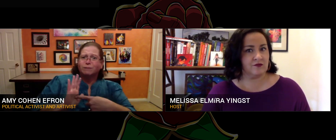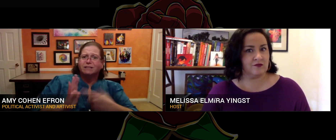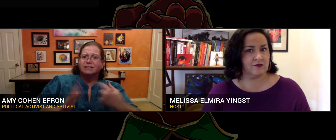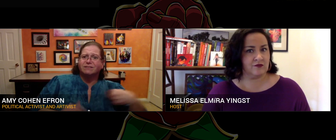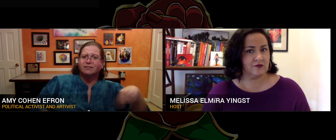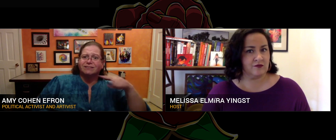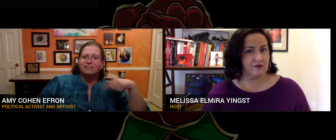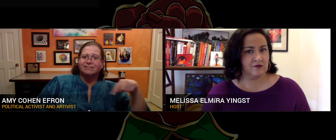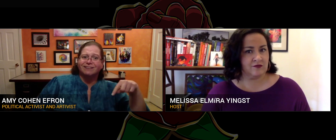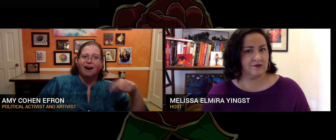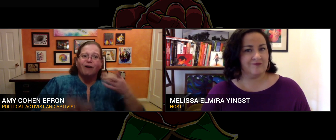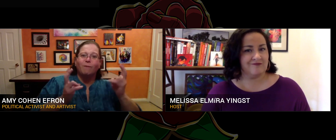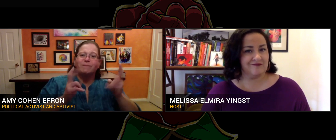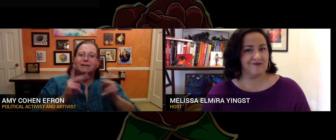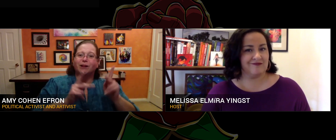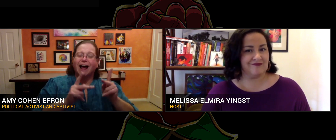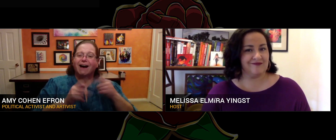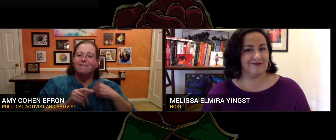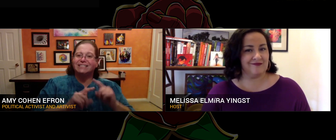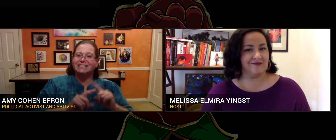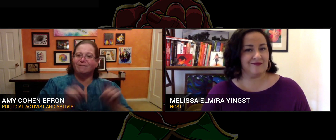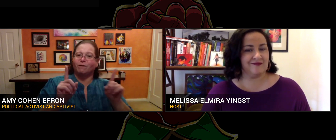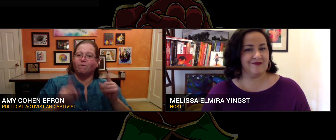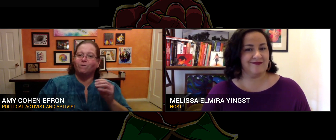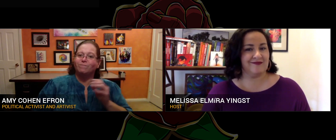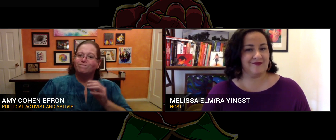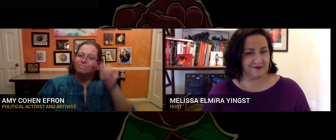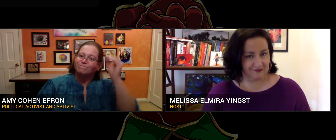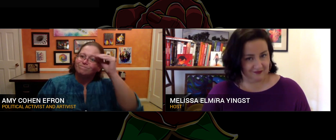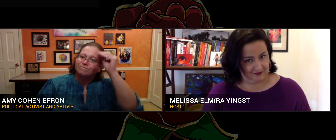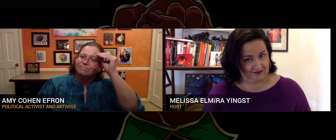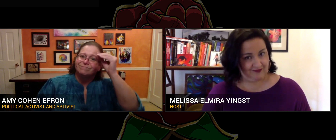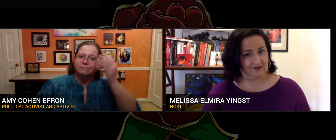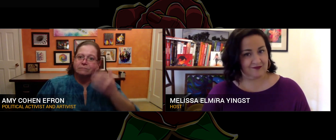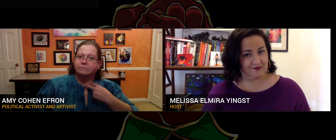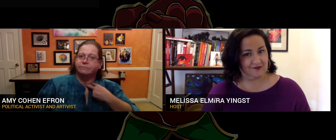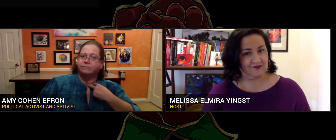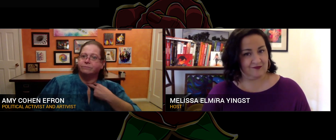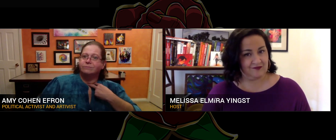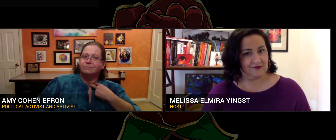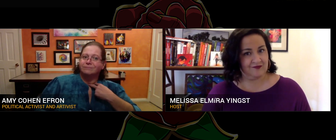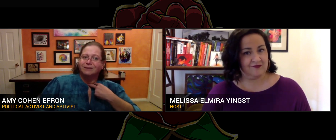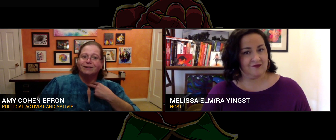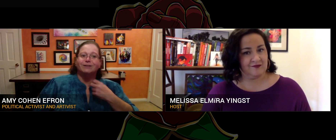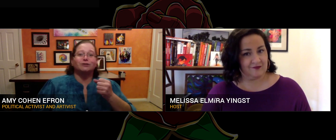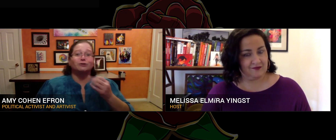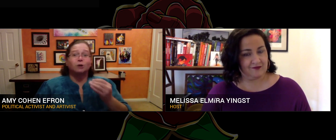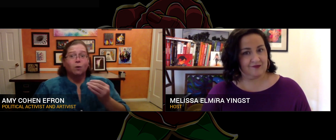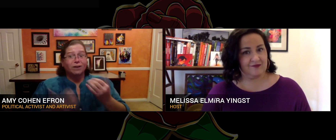Those people have a different opinion, that means the Republicans are stuck with them.